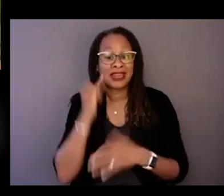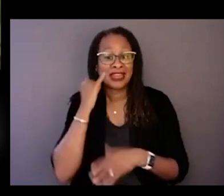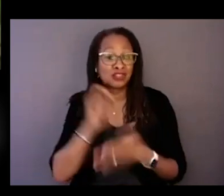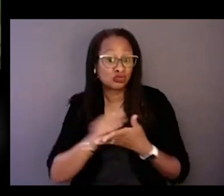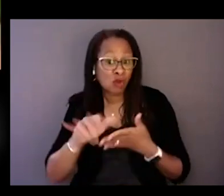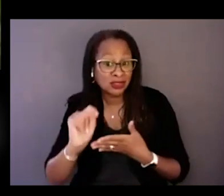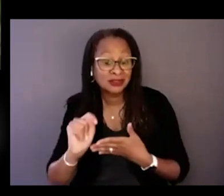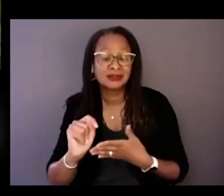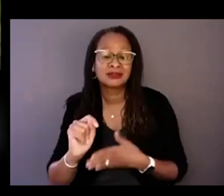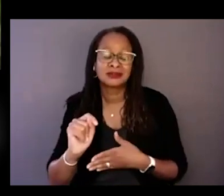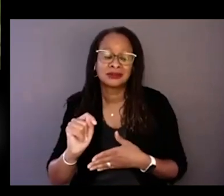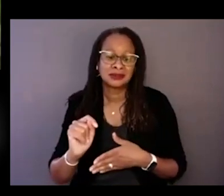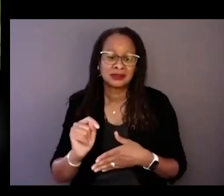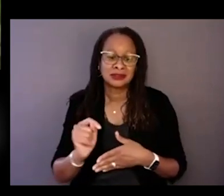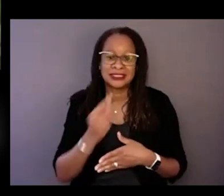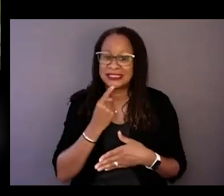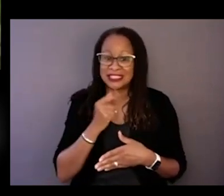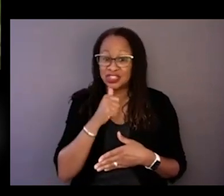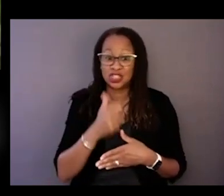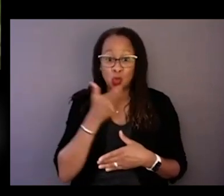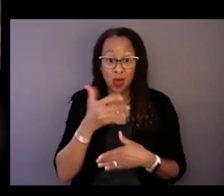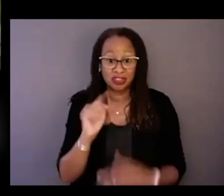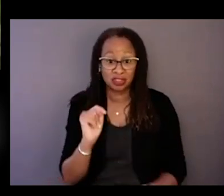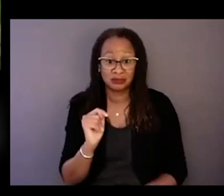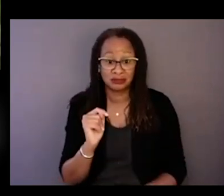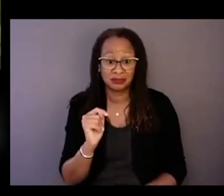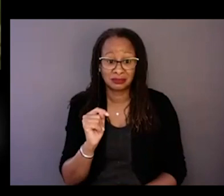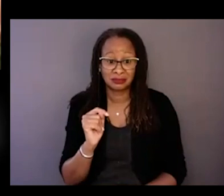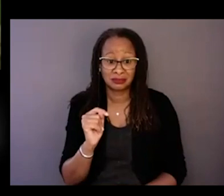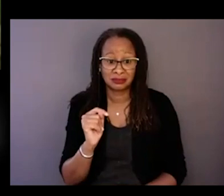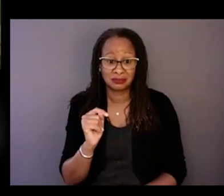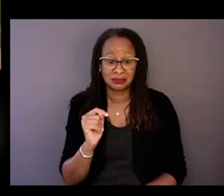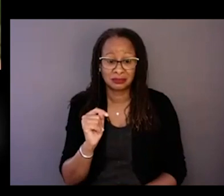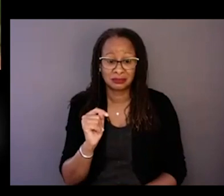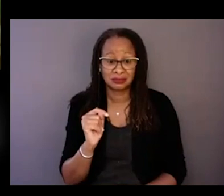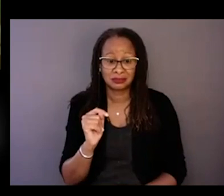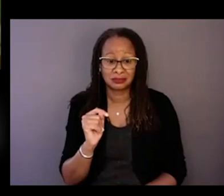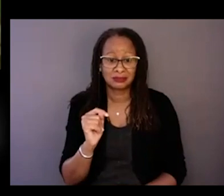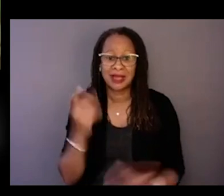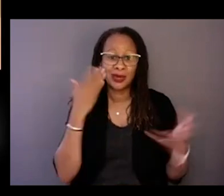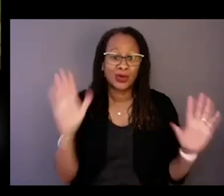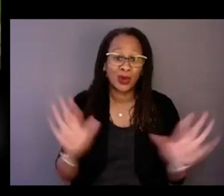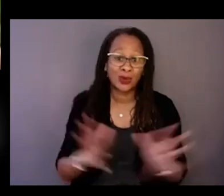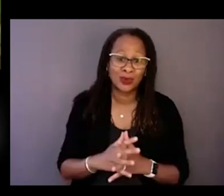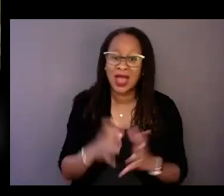she had said she didn't watch the documentary. So she had said, I mean, I don't know. I don't want to imply either way